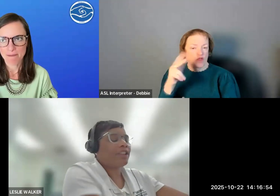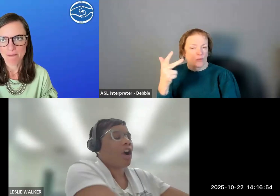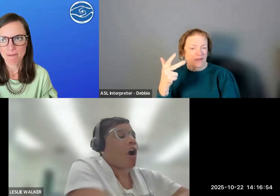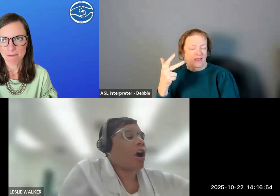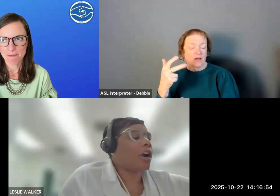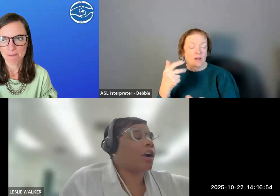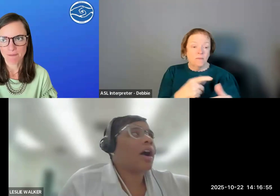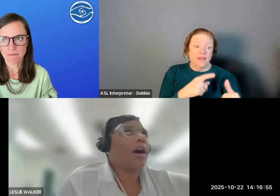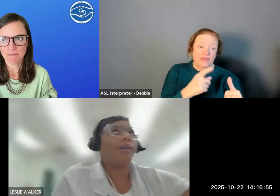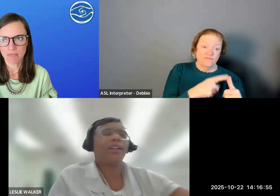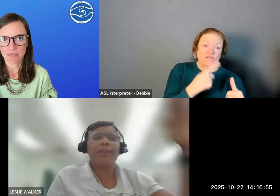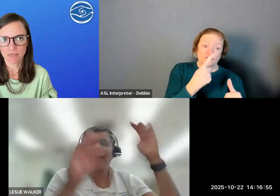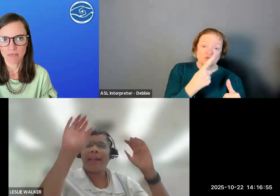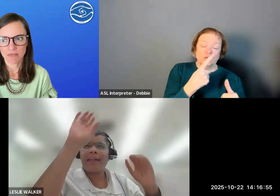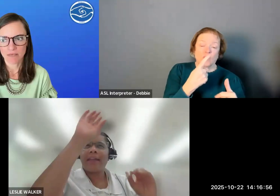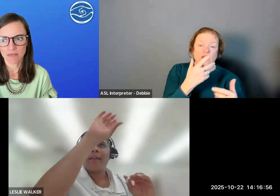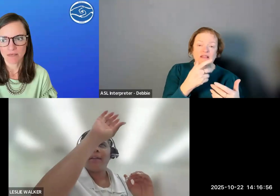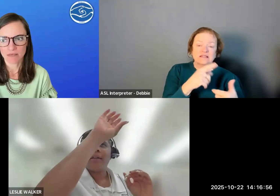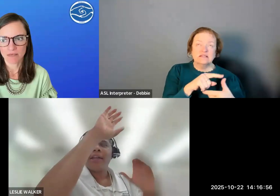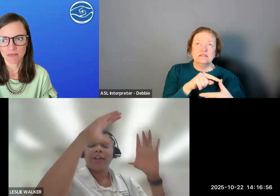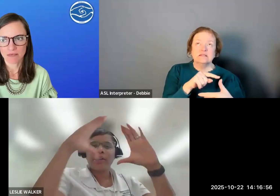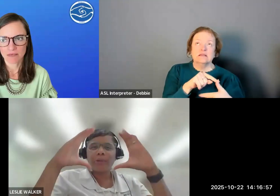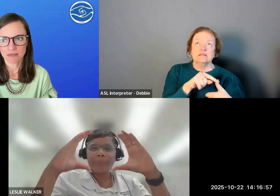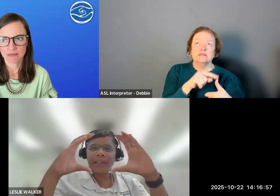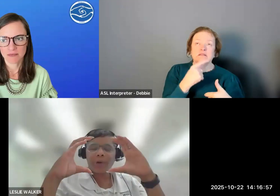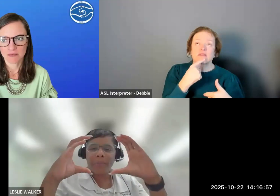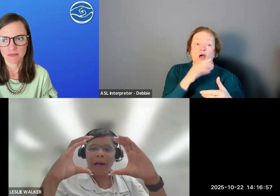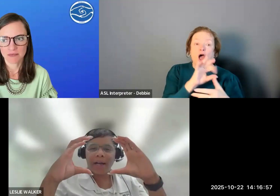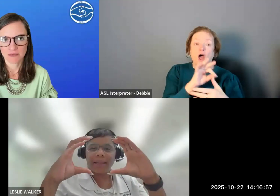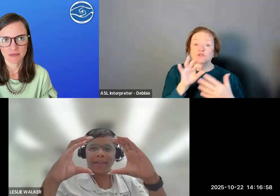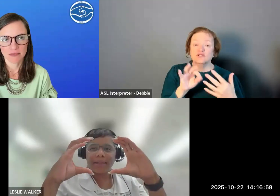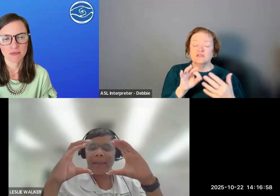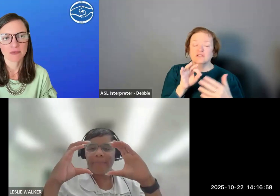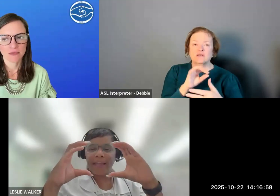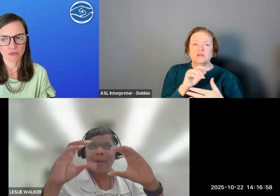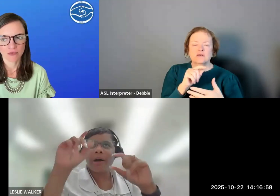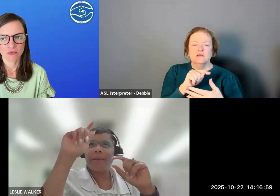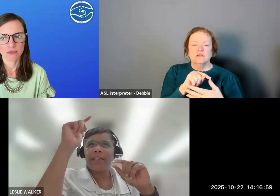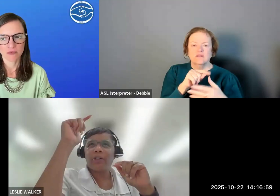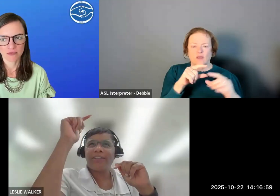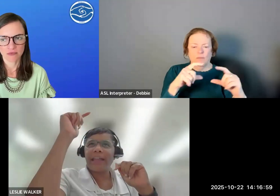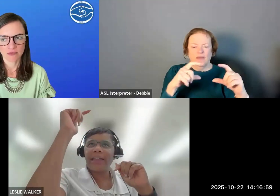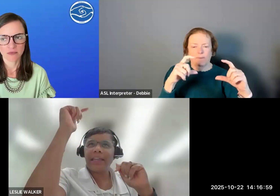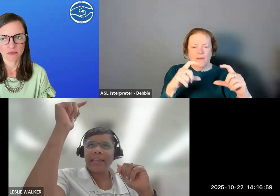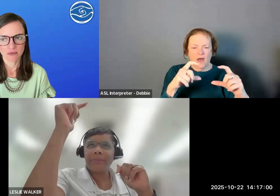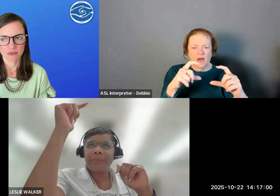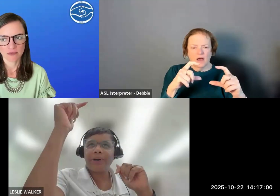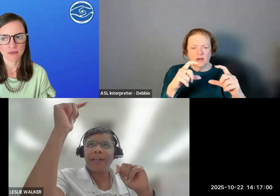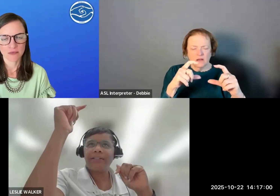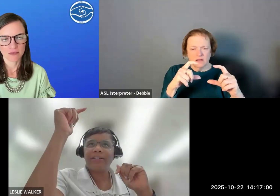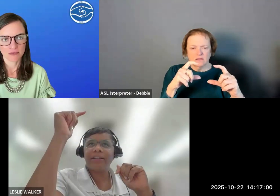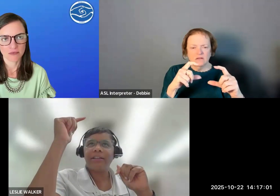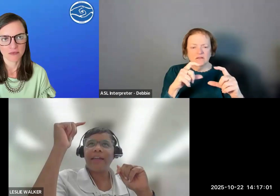Tanya are, it'll say It'll be a little box that may come up, and it'll say, input